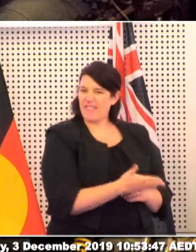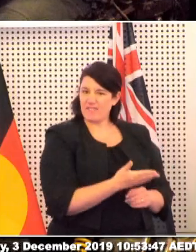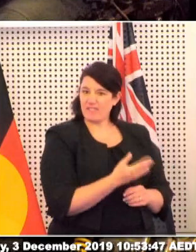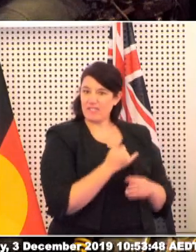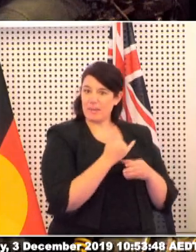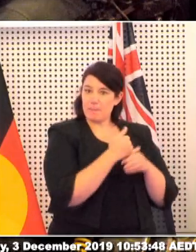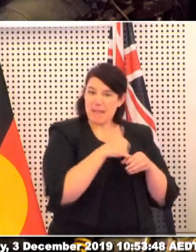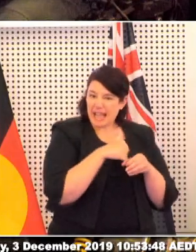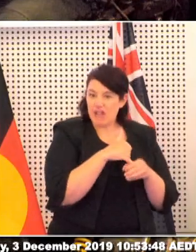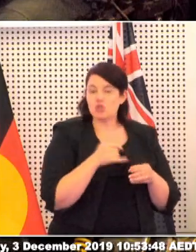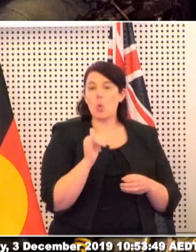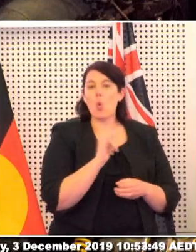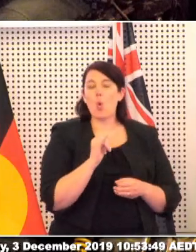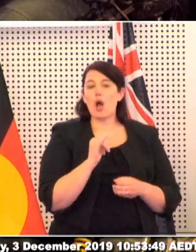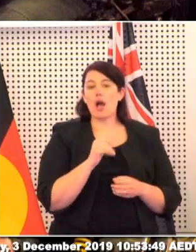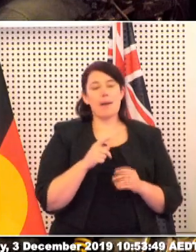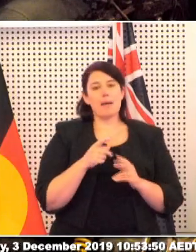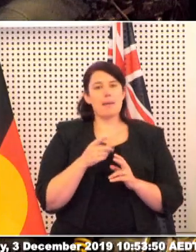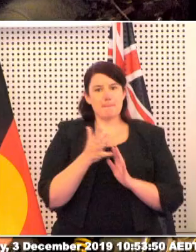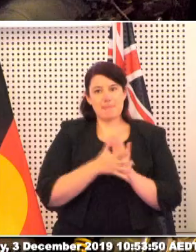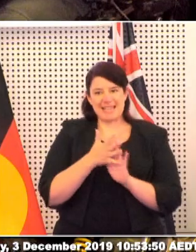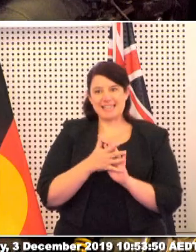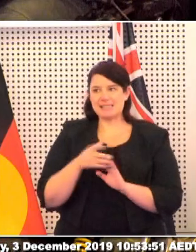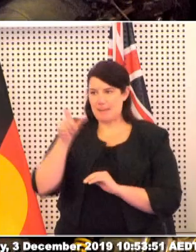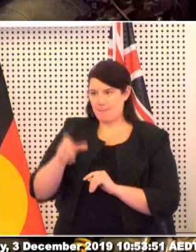Wouldn’t it be the case that there has to be the intervention or involvement of a